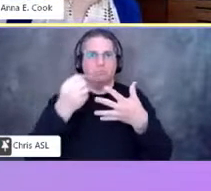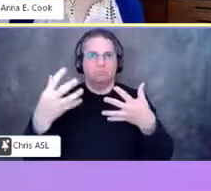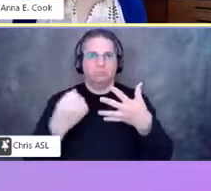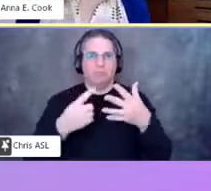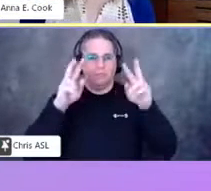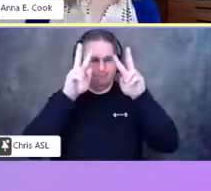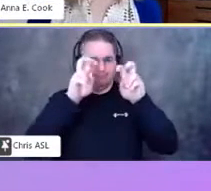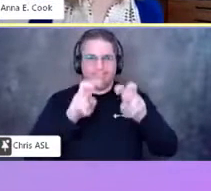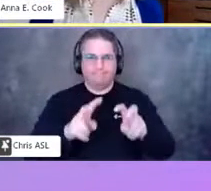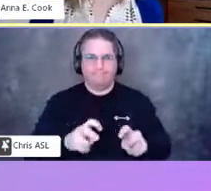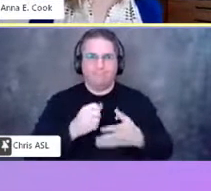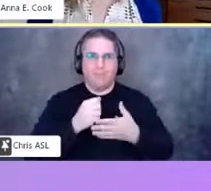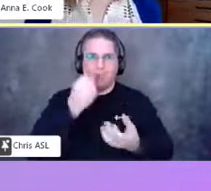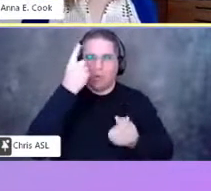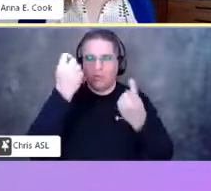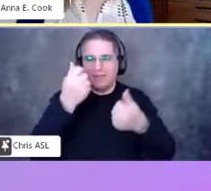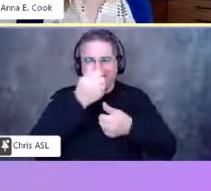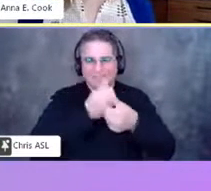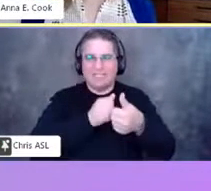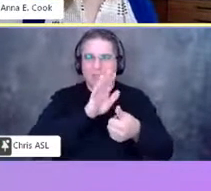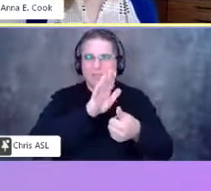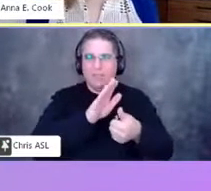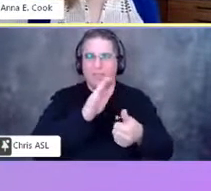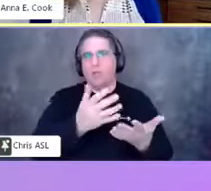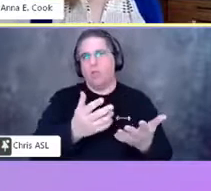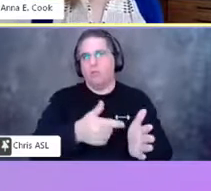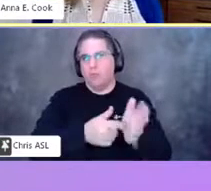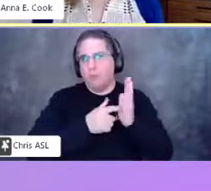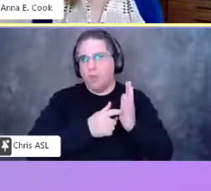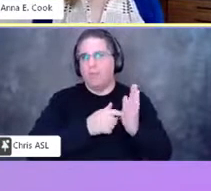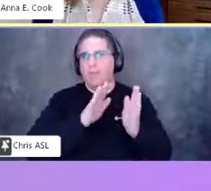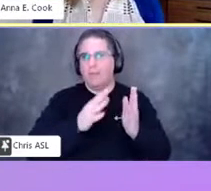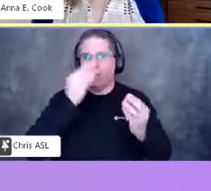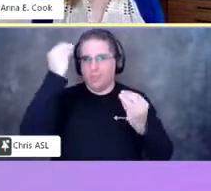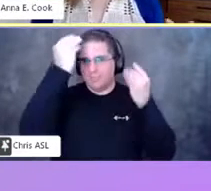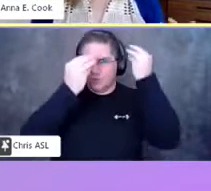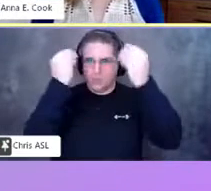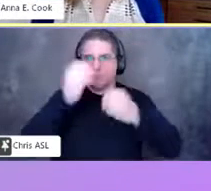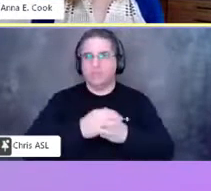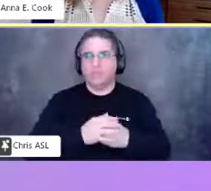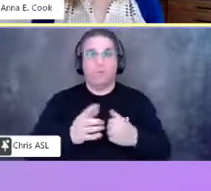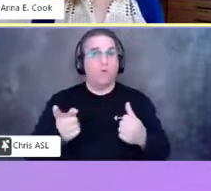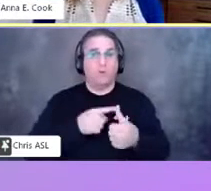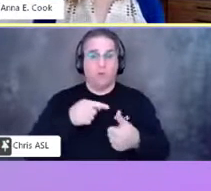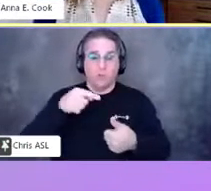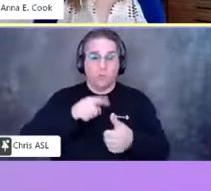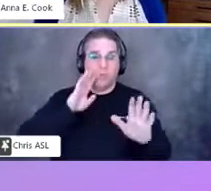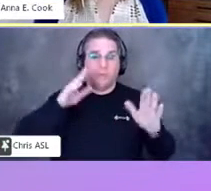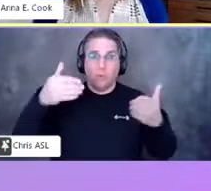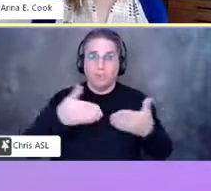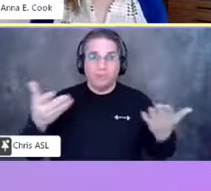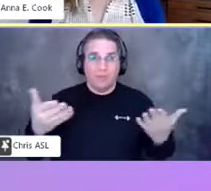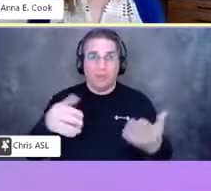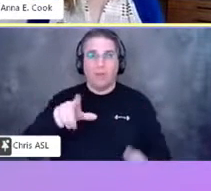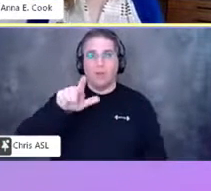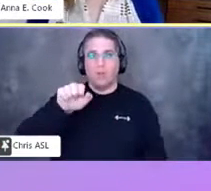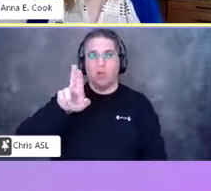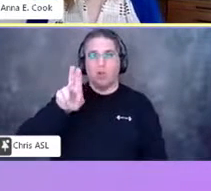come up in in each one so let's start with the cognitive area of learning we want to think about